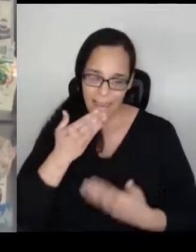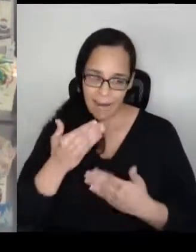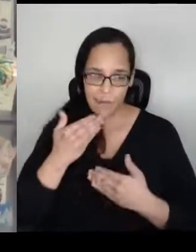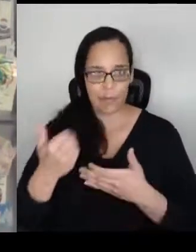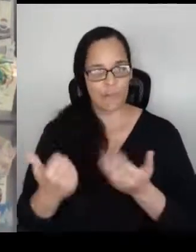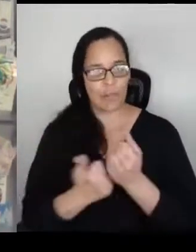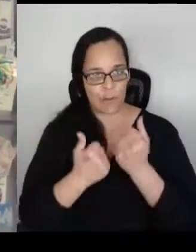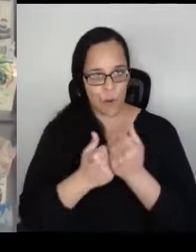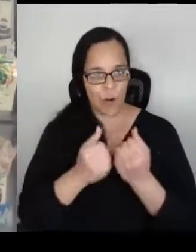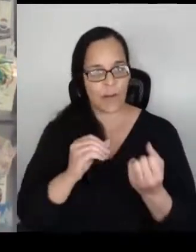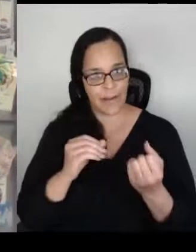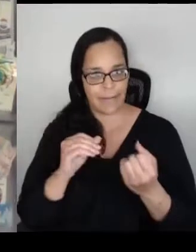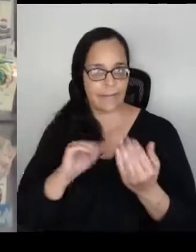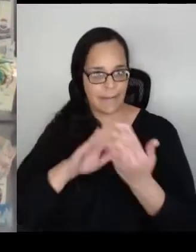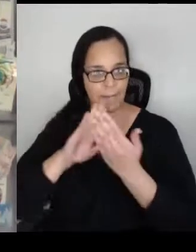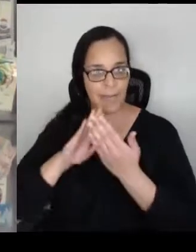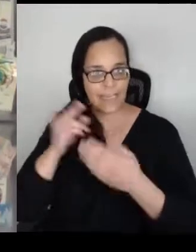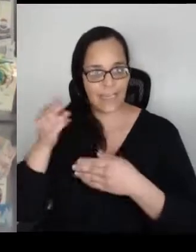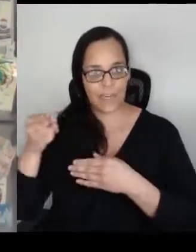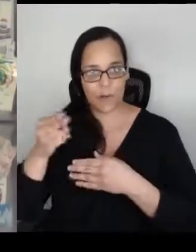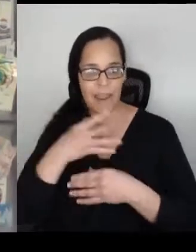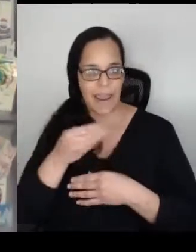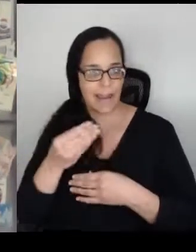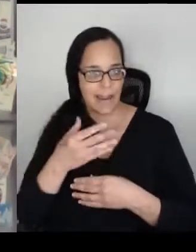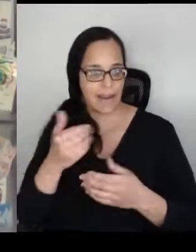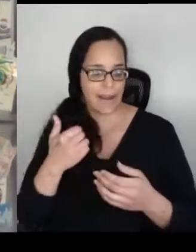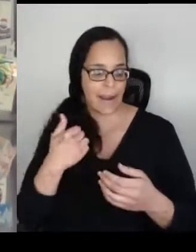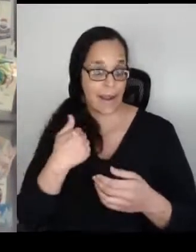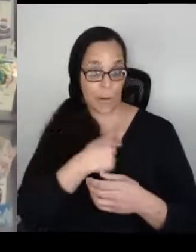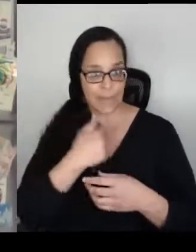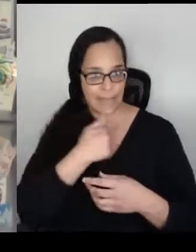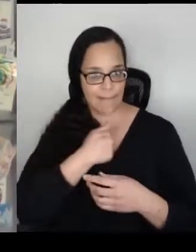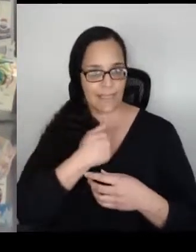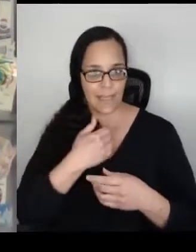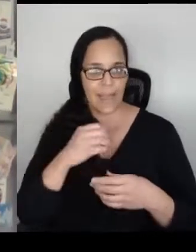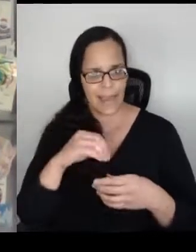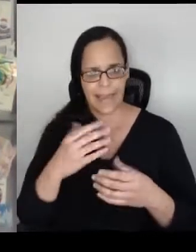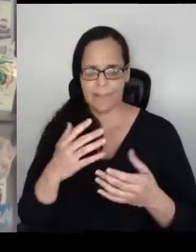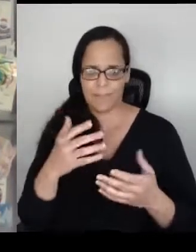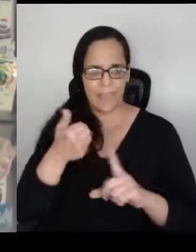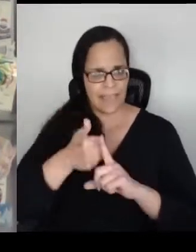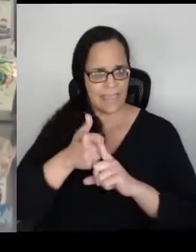and self-help community services. We'd also like to thank our ASL interpreters for tonight,